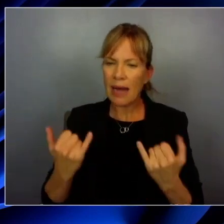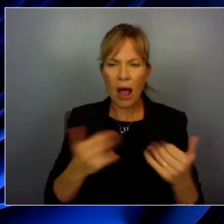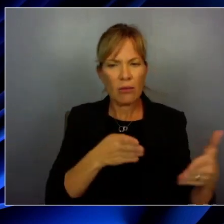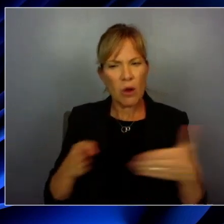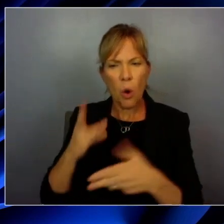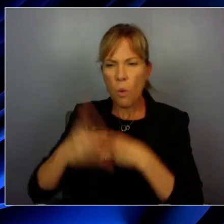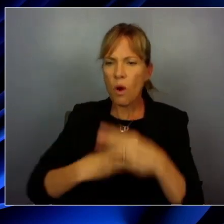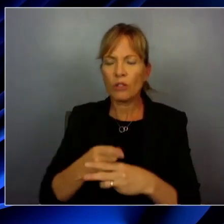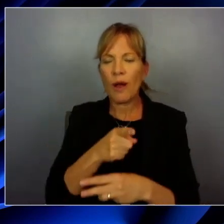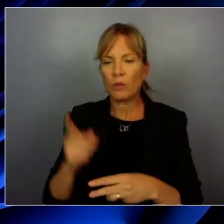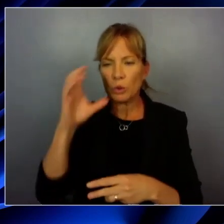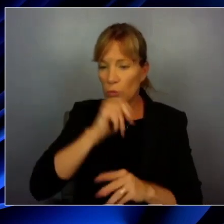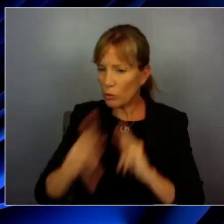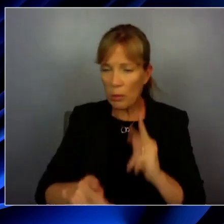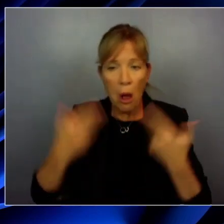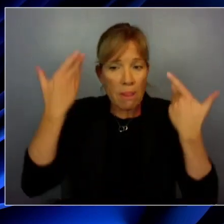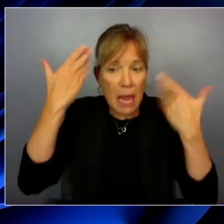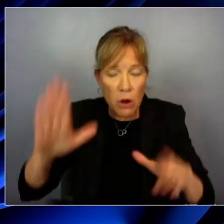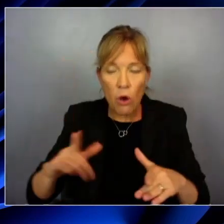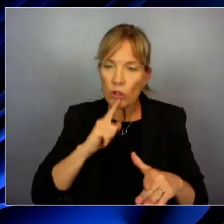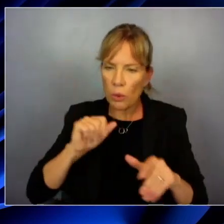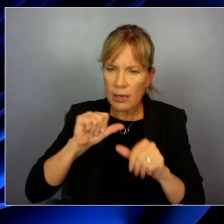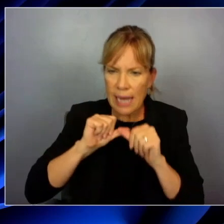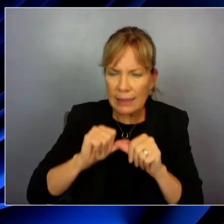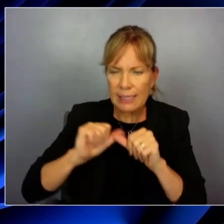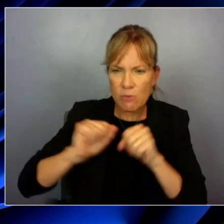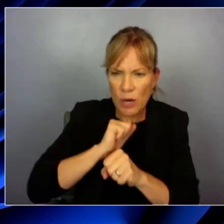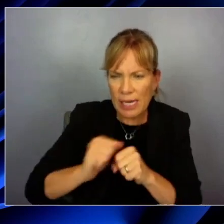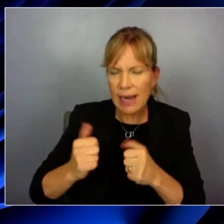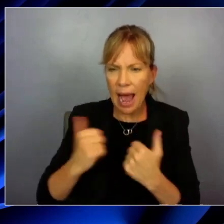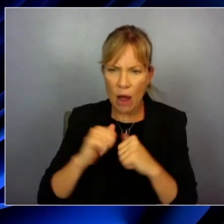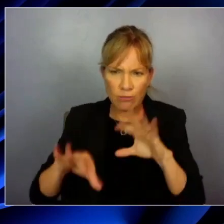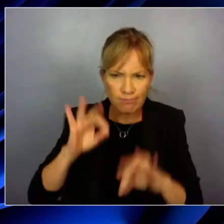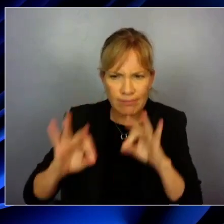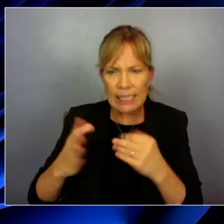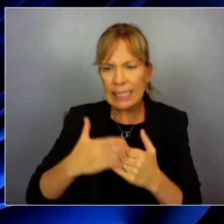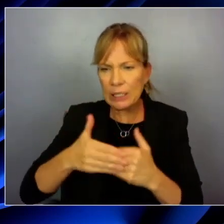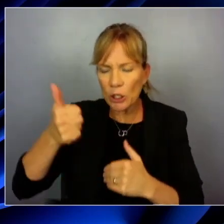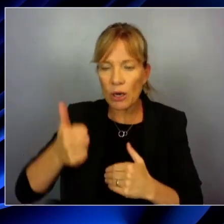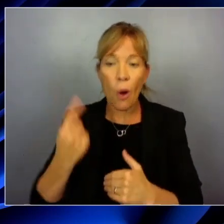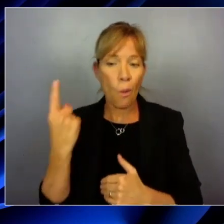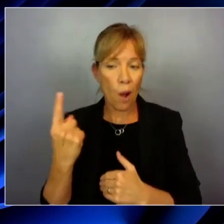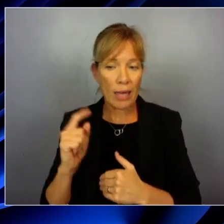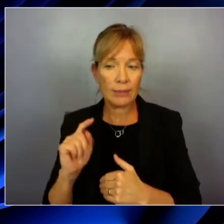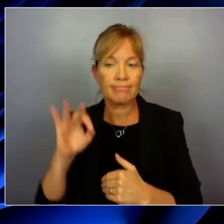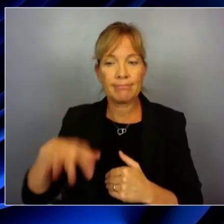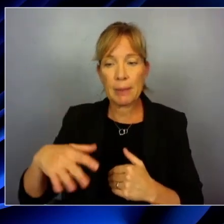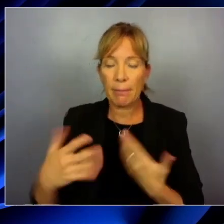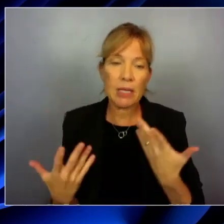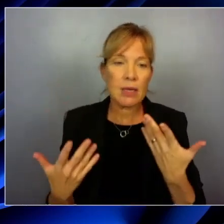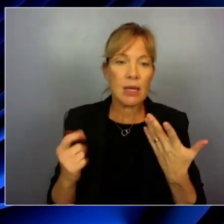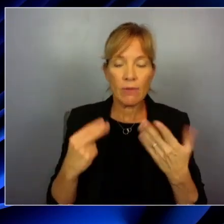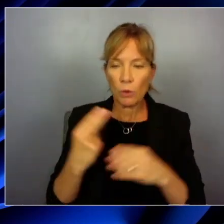so we constantly work on that discoverability. And one top tip here, if you're using multiple monitors